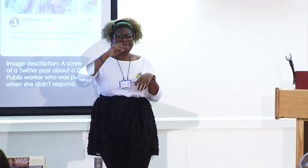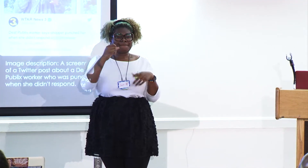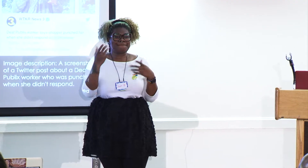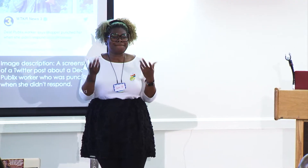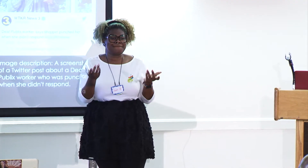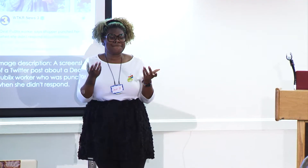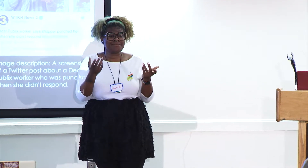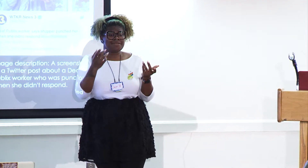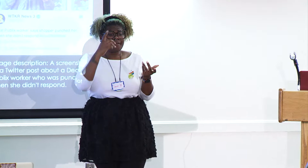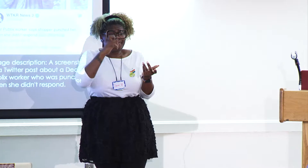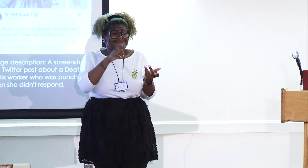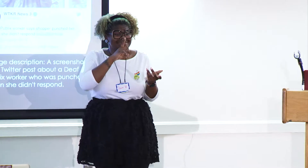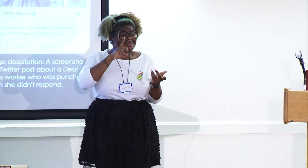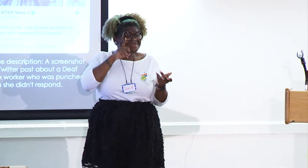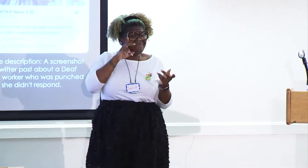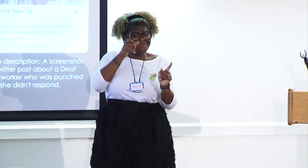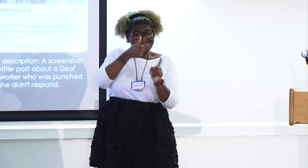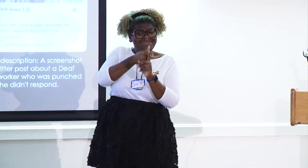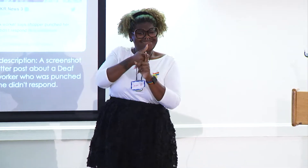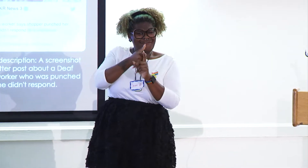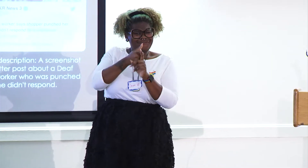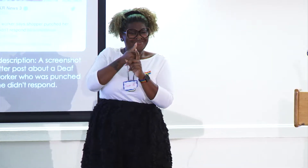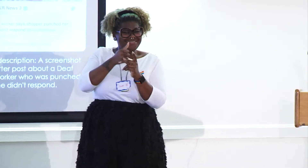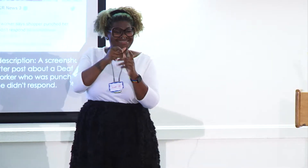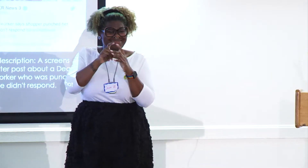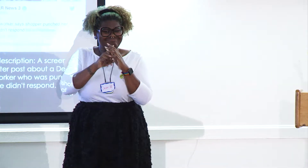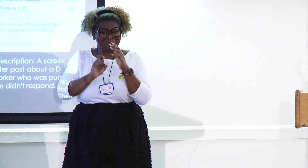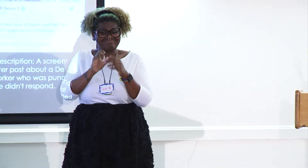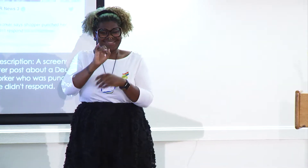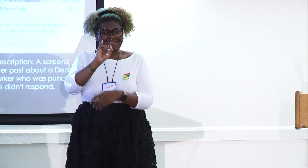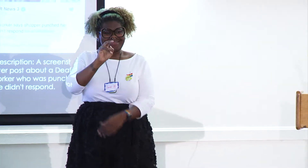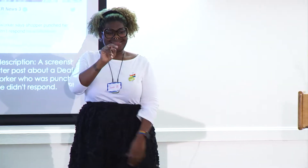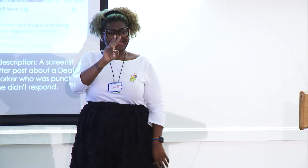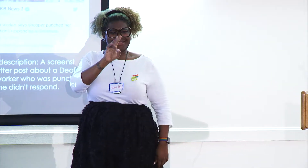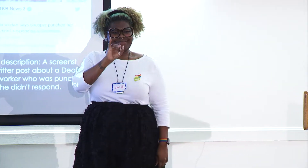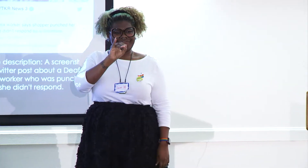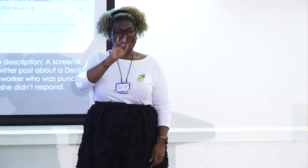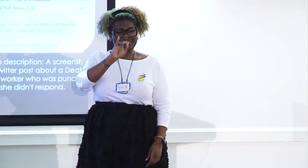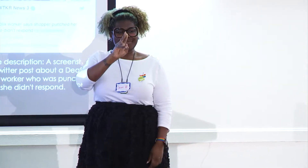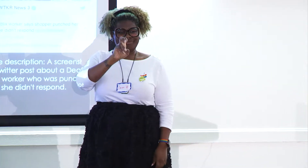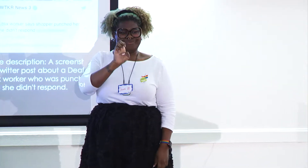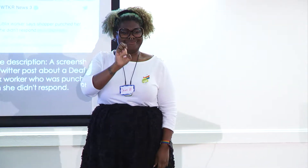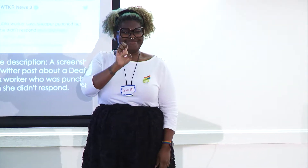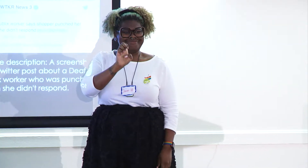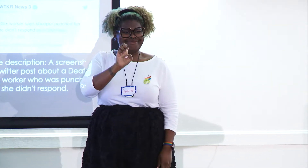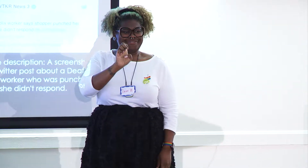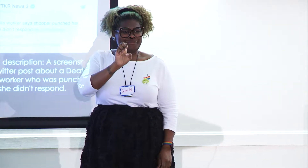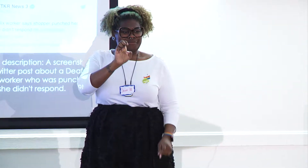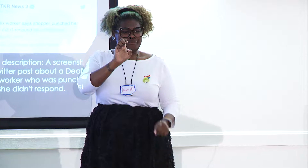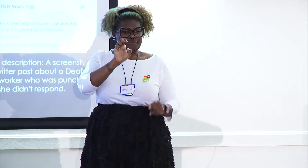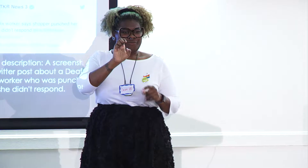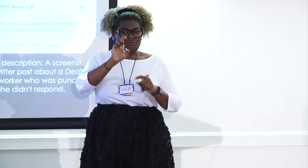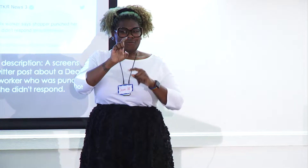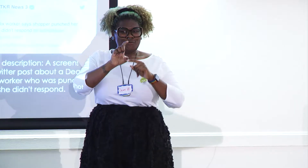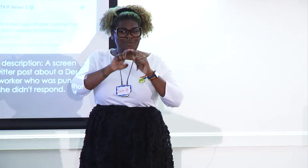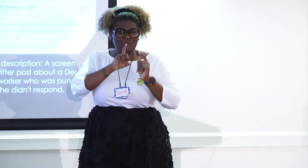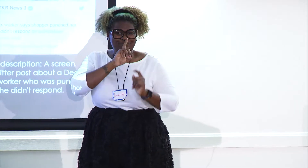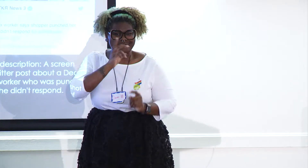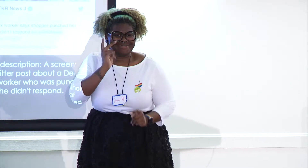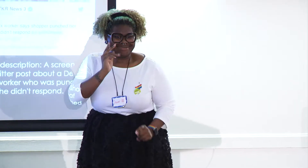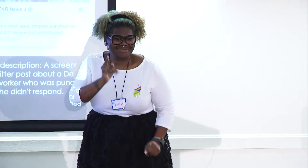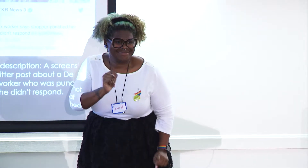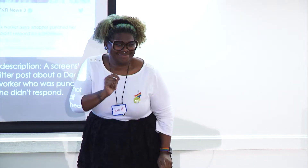that other people are hearing, because deafness is invisible.